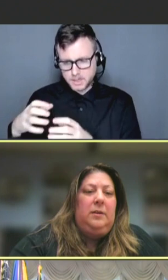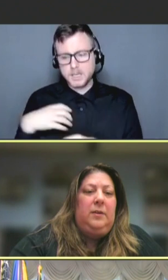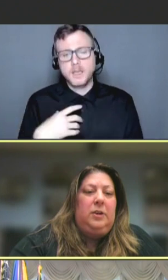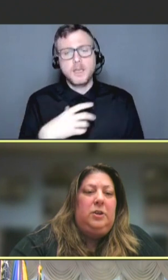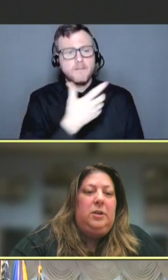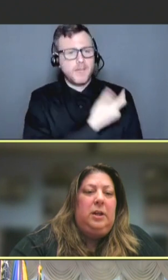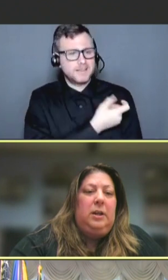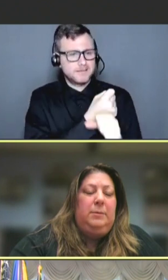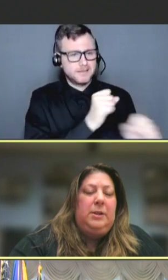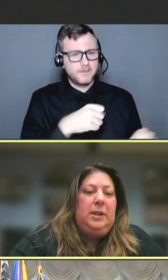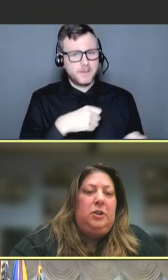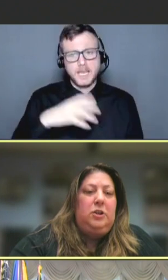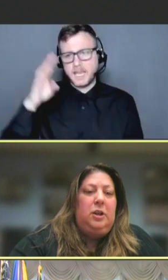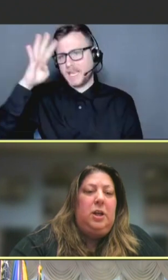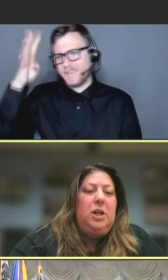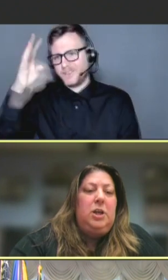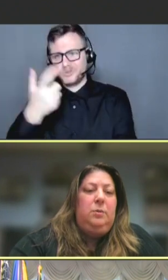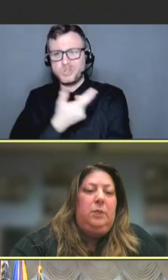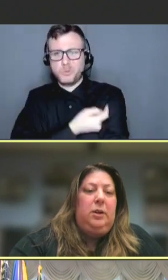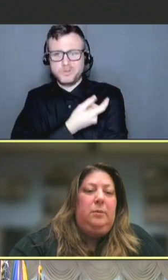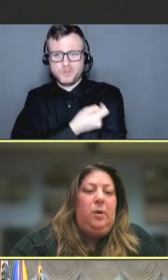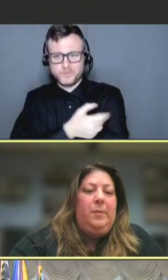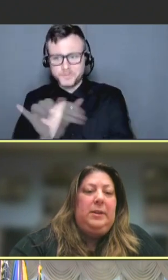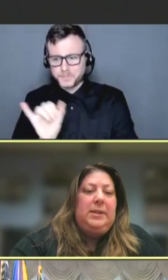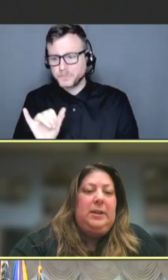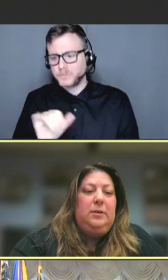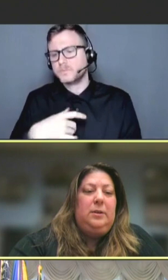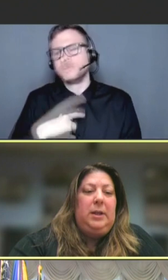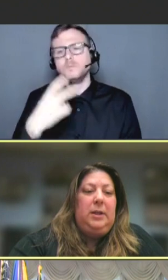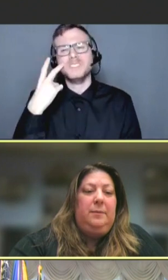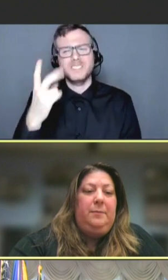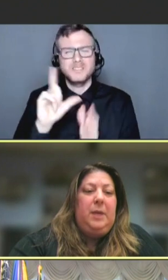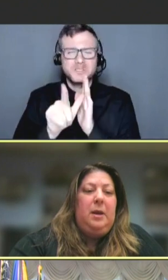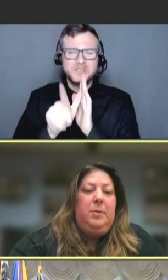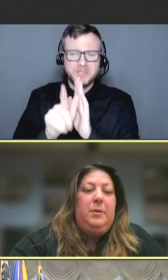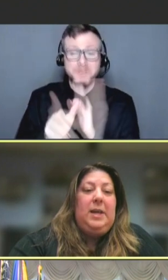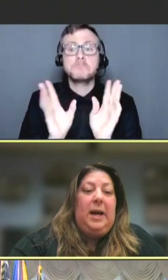innovation and immunization. You will hear more about this later in the meeting. But with that,